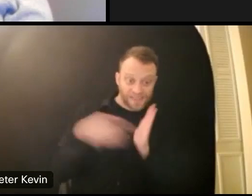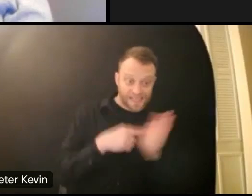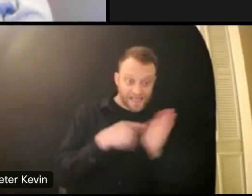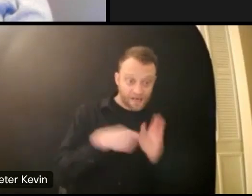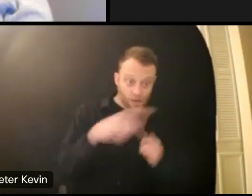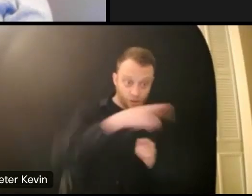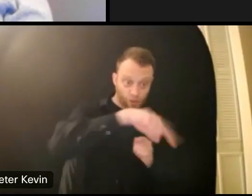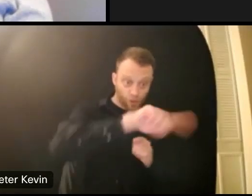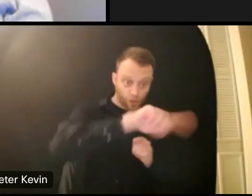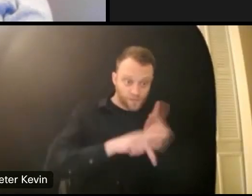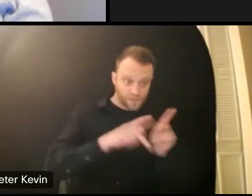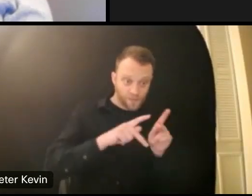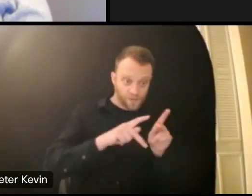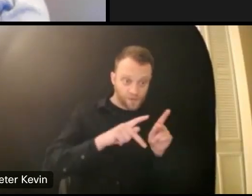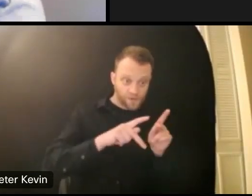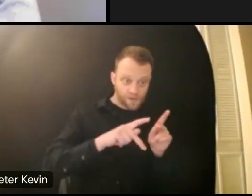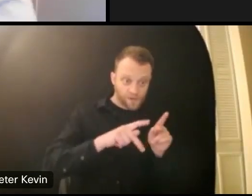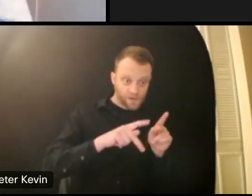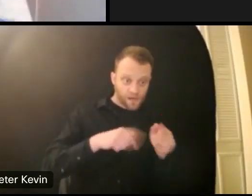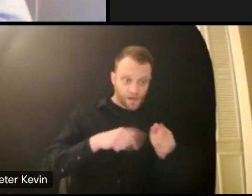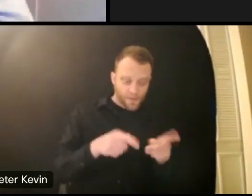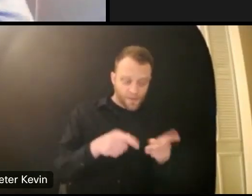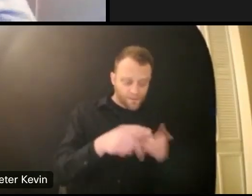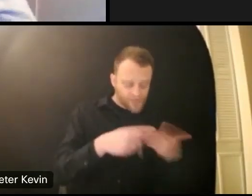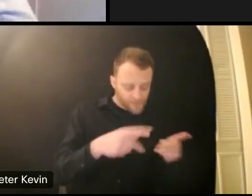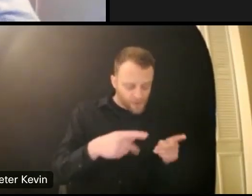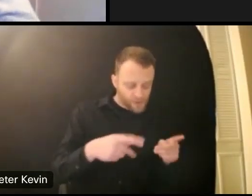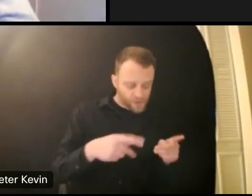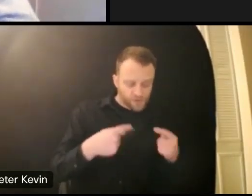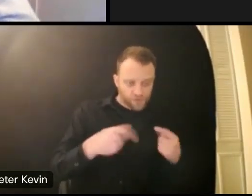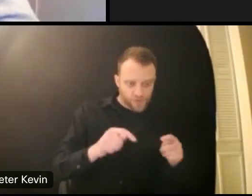you know, there's people being heard and understood and then there's doing what